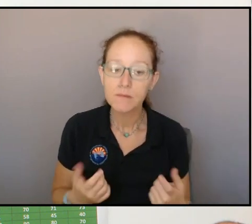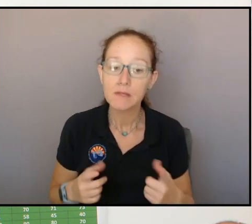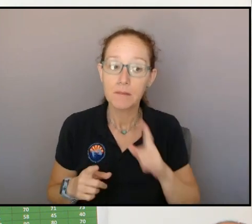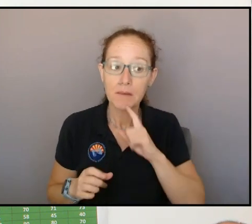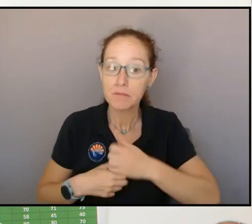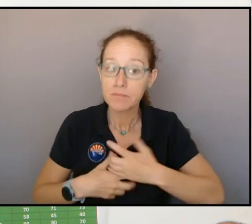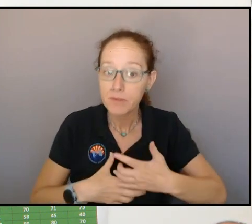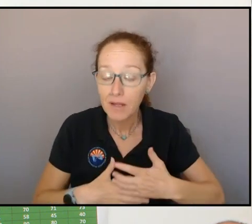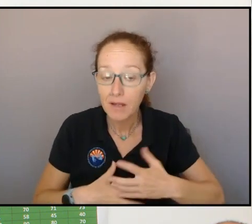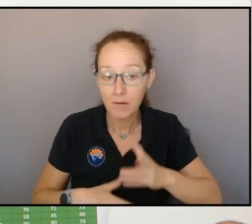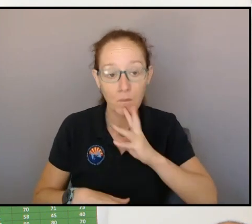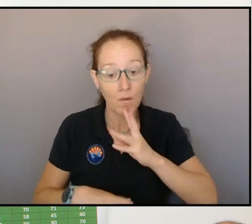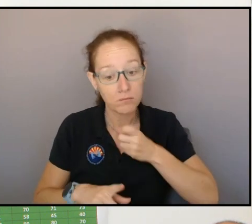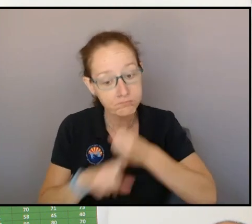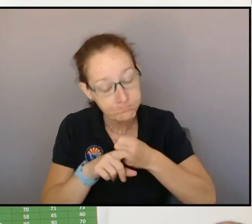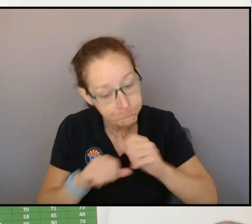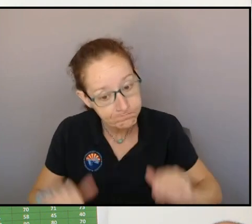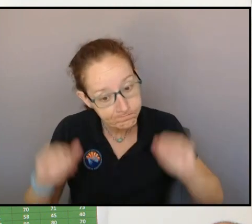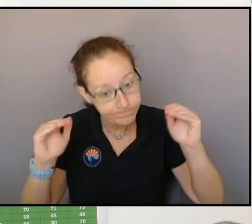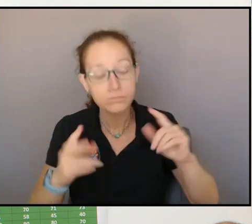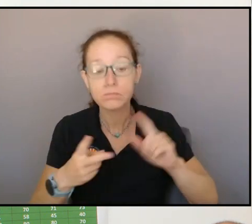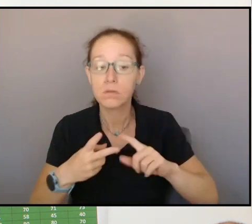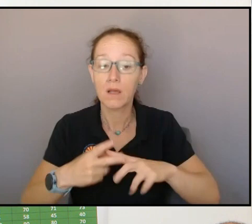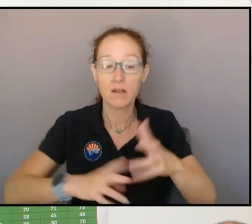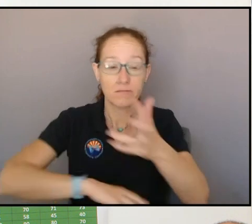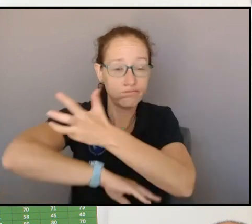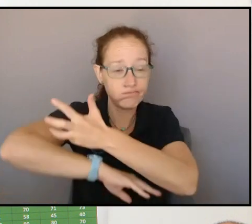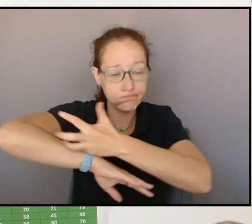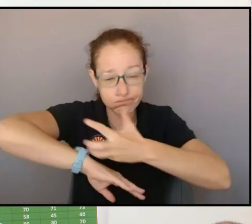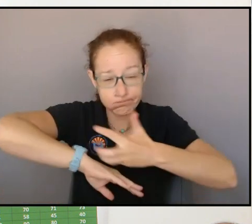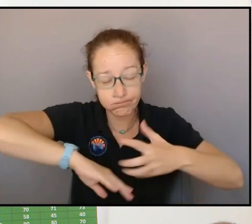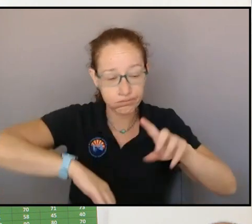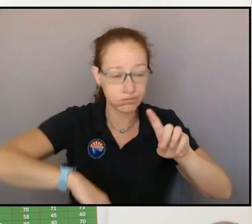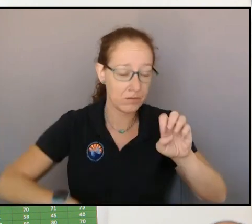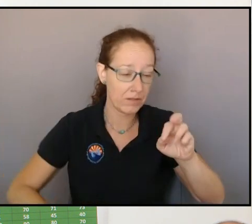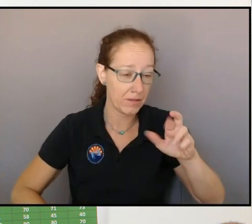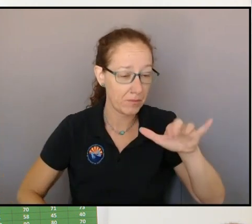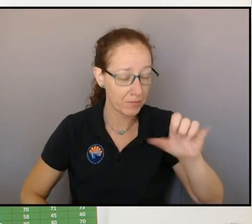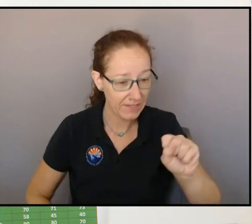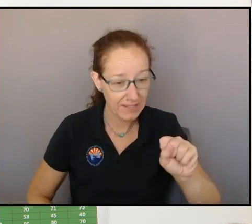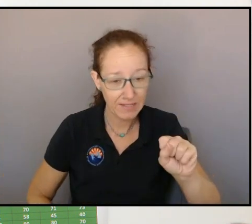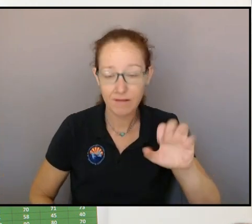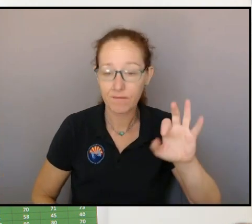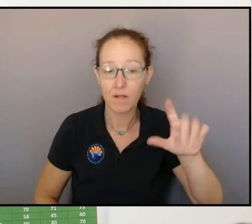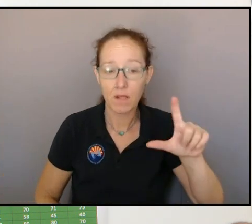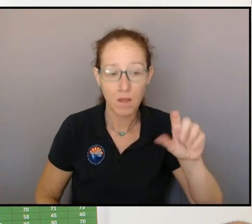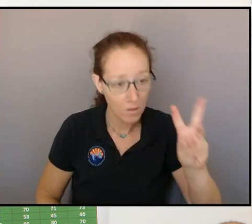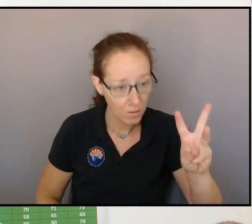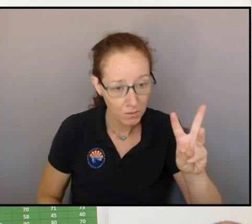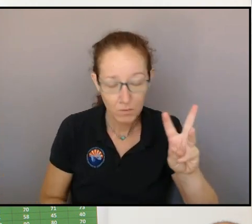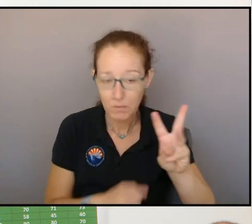potential, because this is probably the most serious event we've seen in quite a while for this area when it